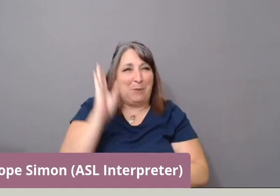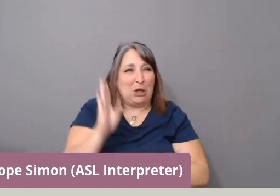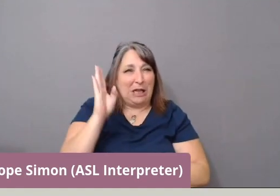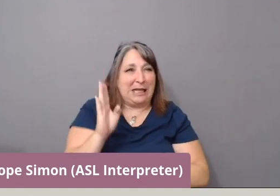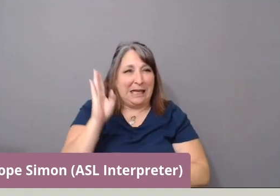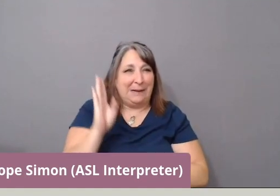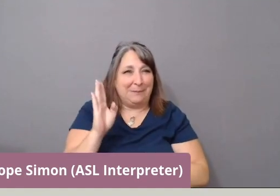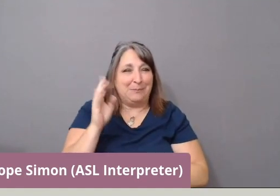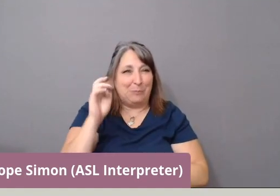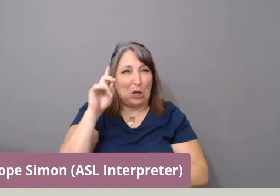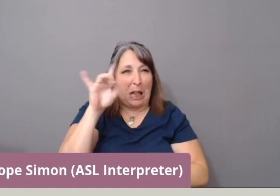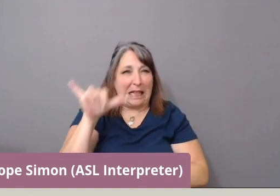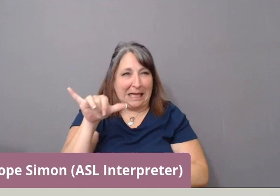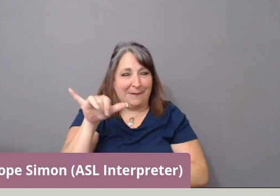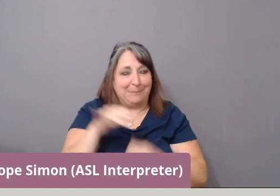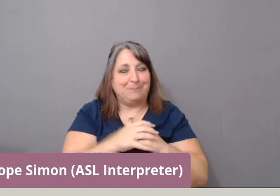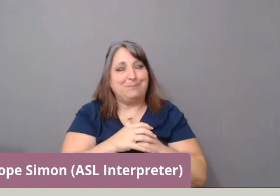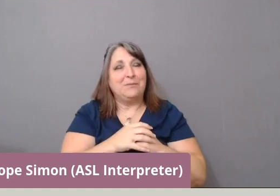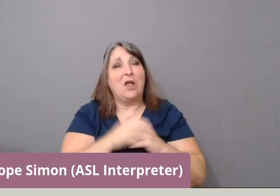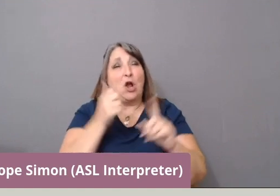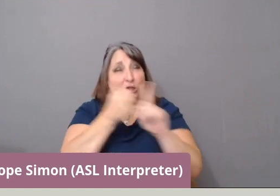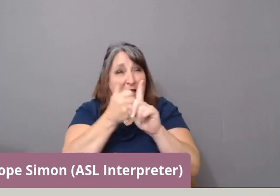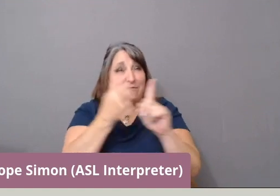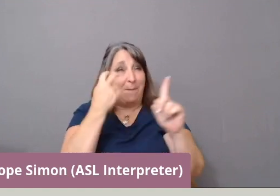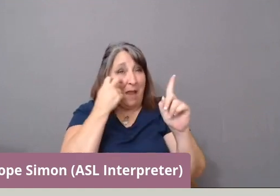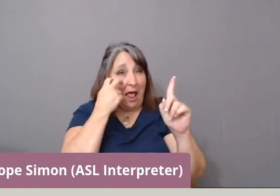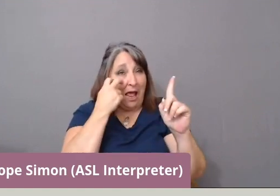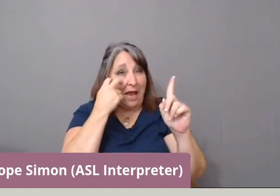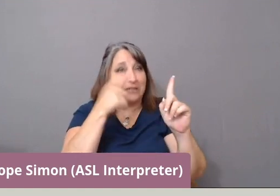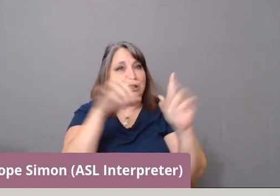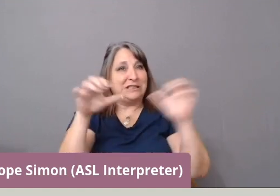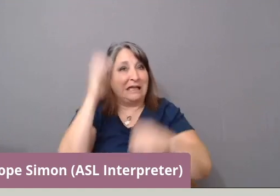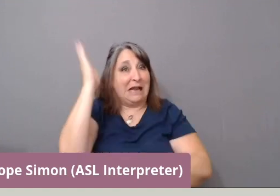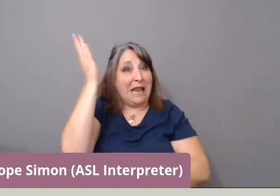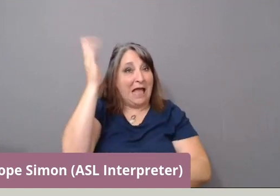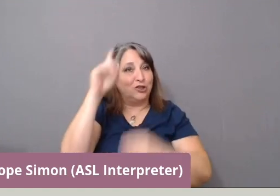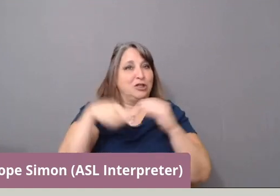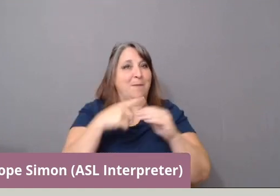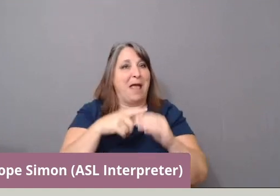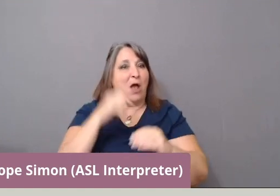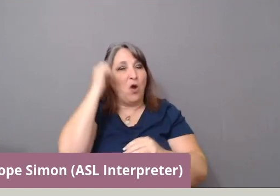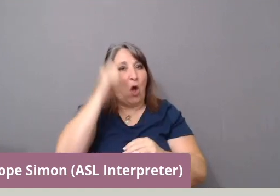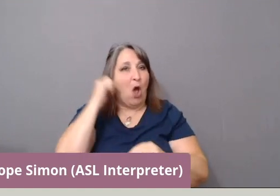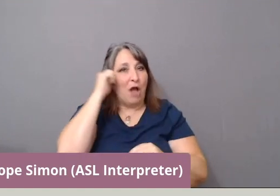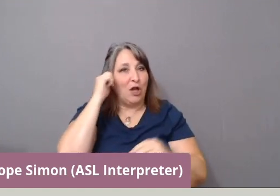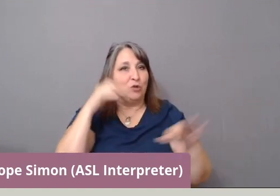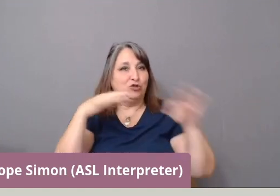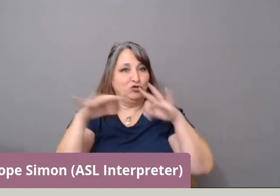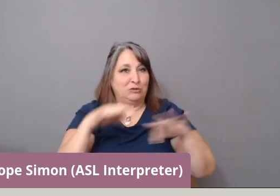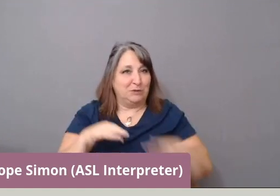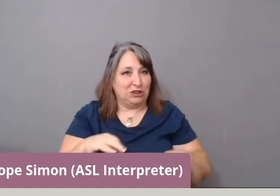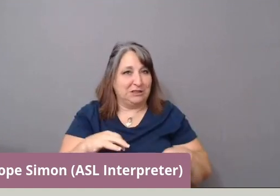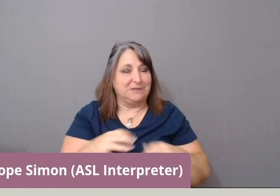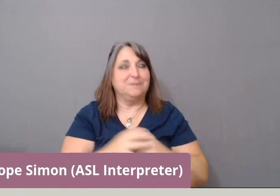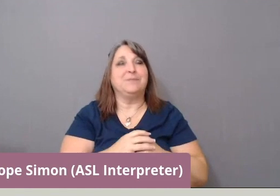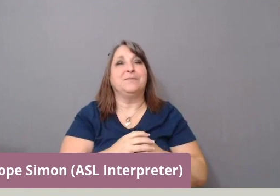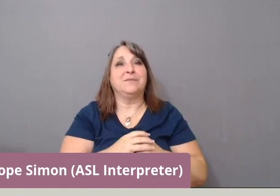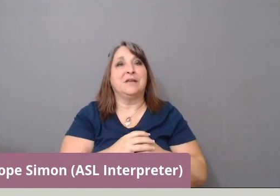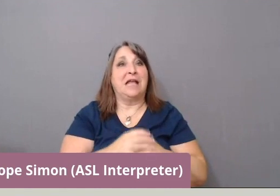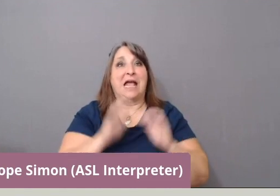who did a lecture about audio description and how bad they normally are.